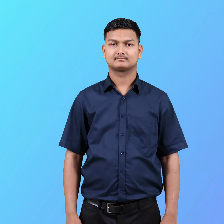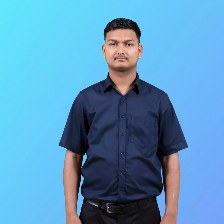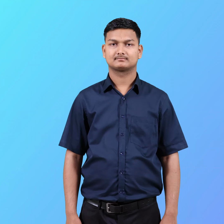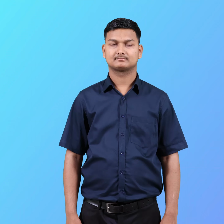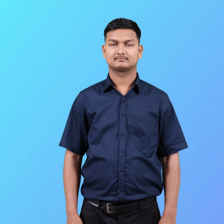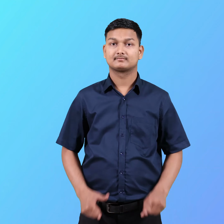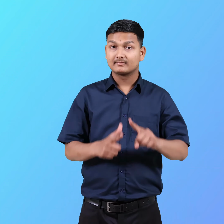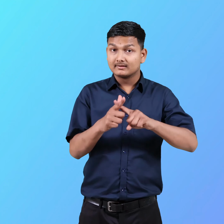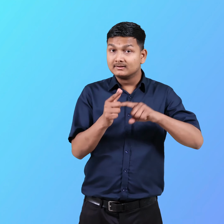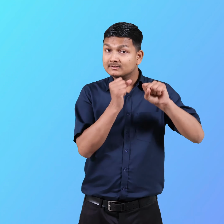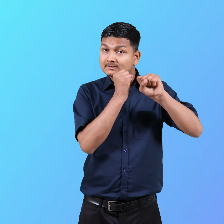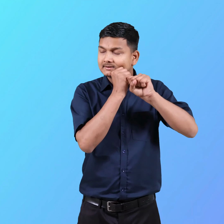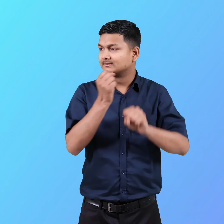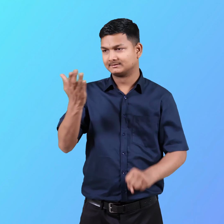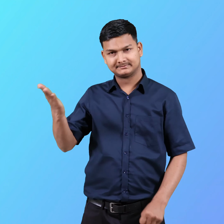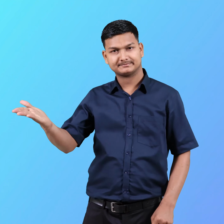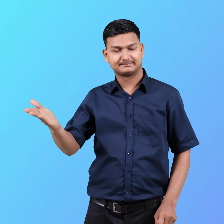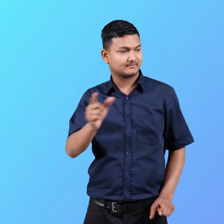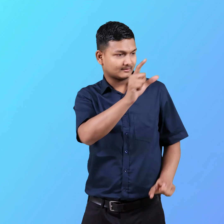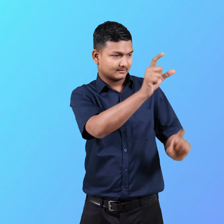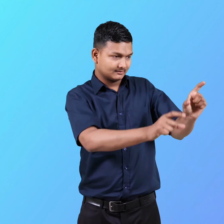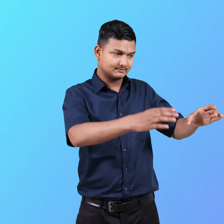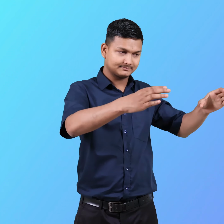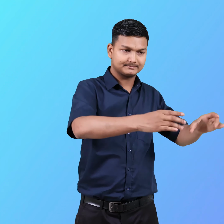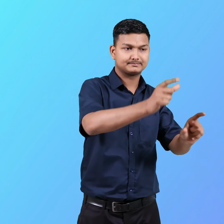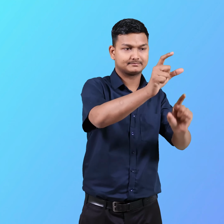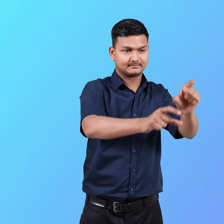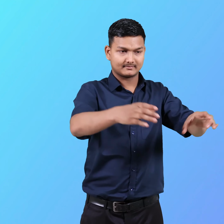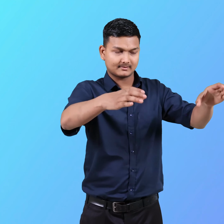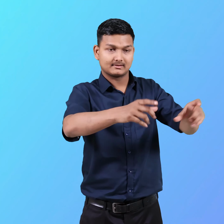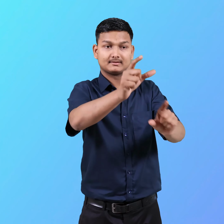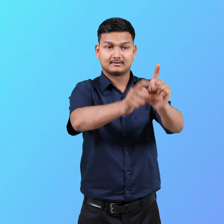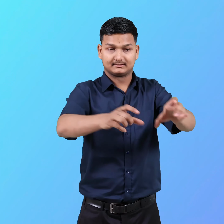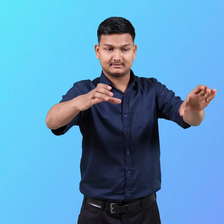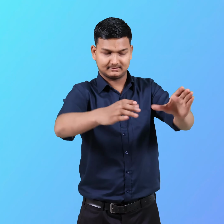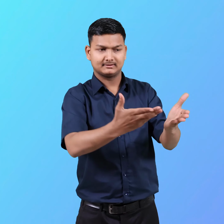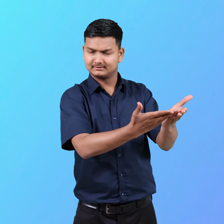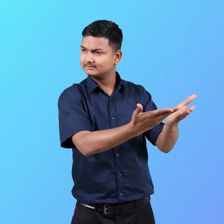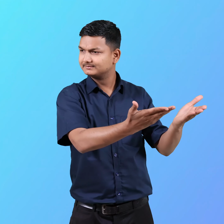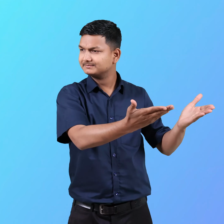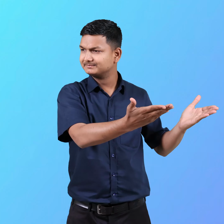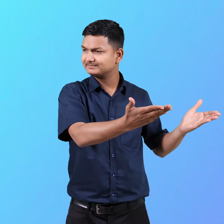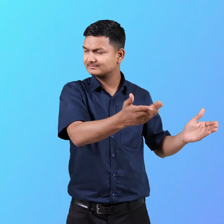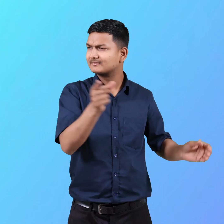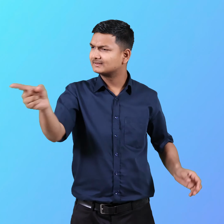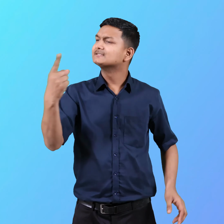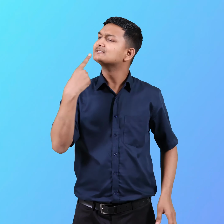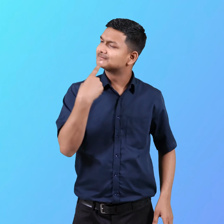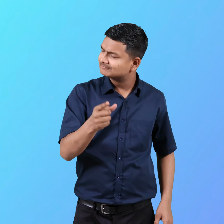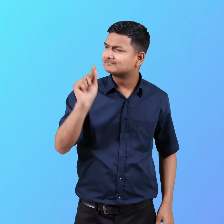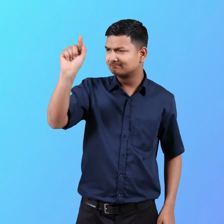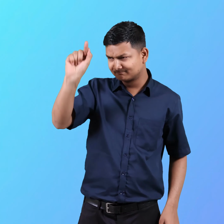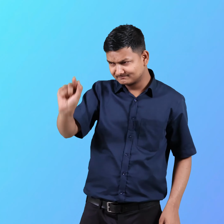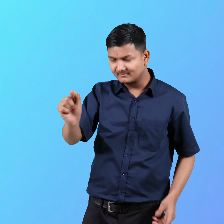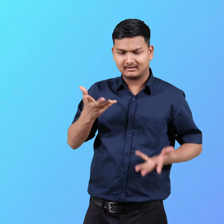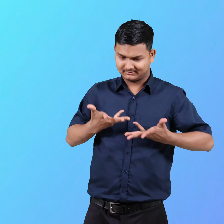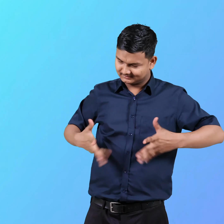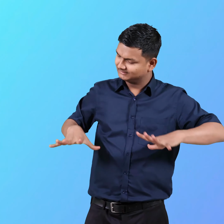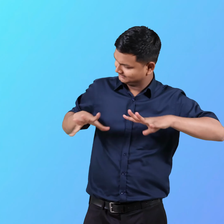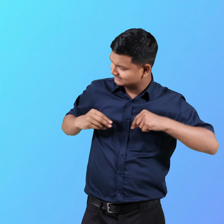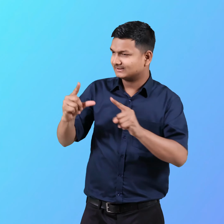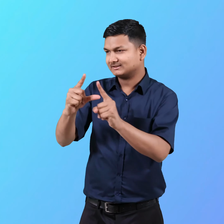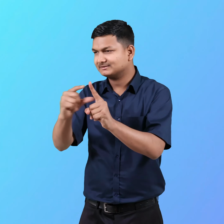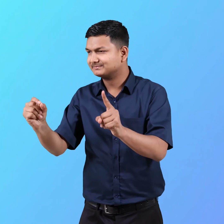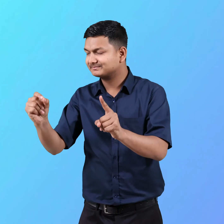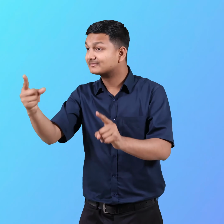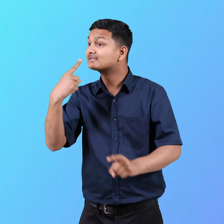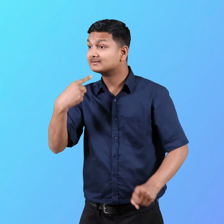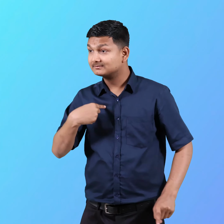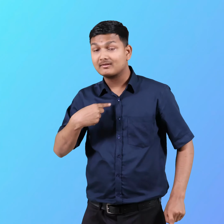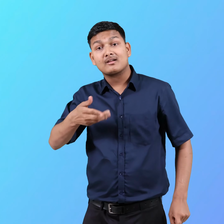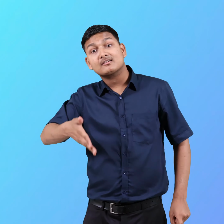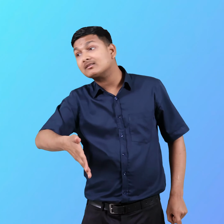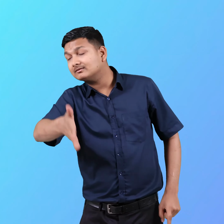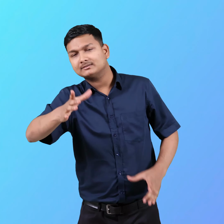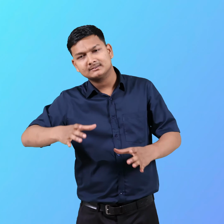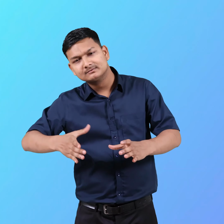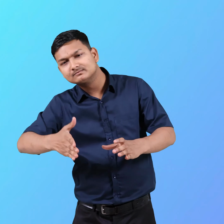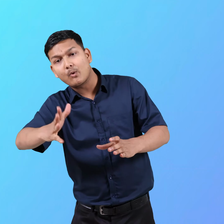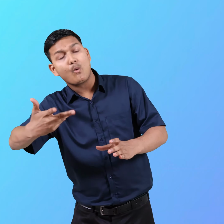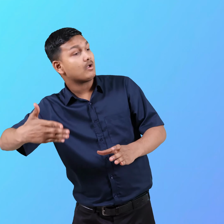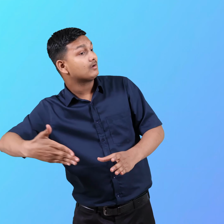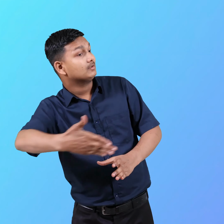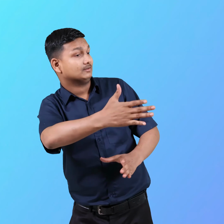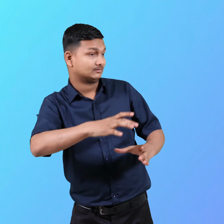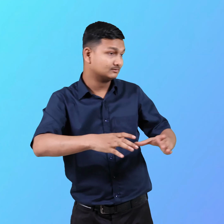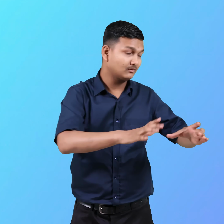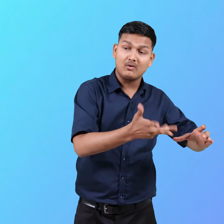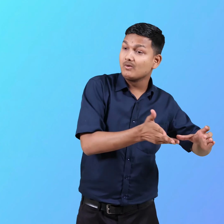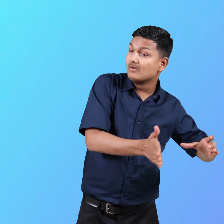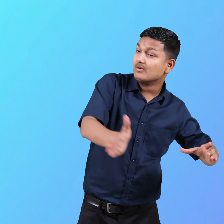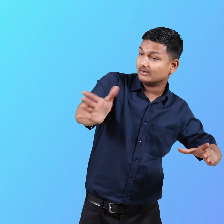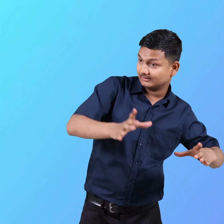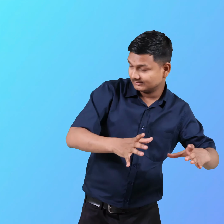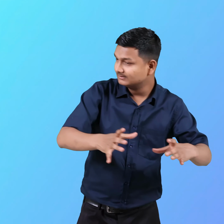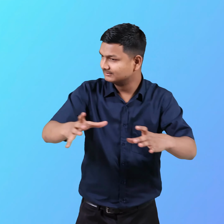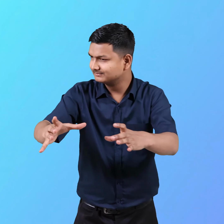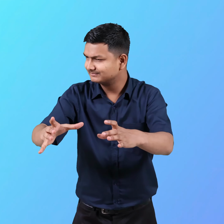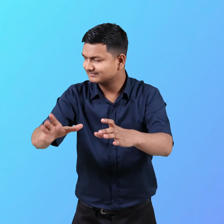Then the people answered Joshua, “We will do whatever you command us to do. We will go wherever you tell us to go.